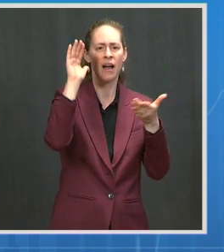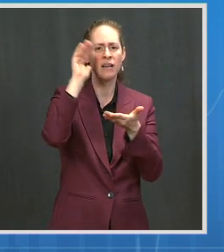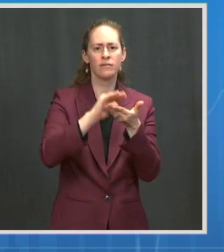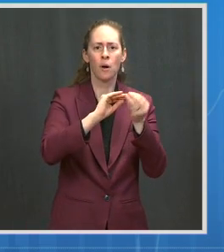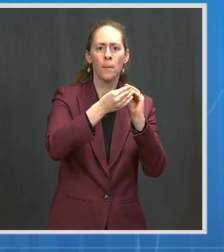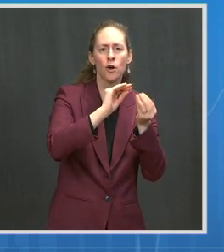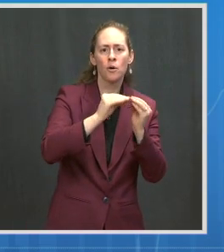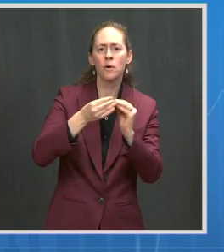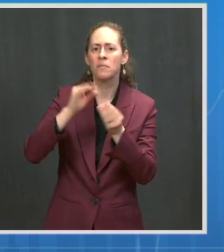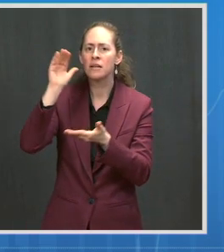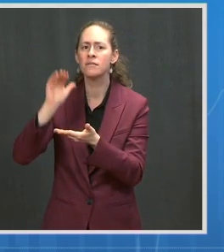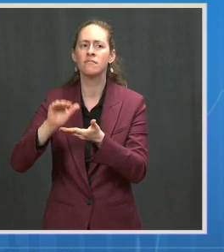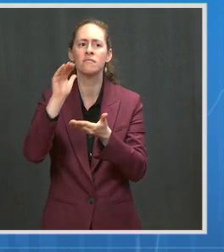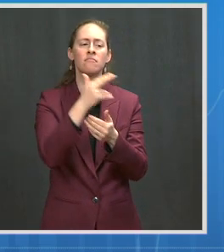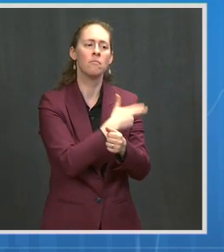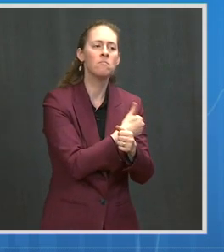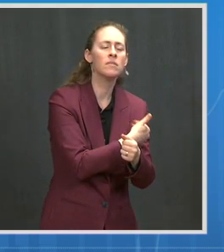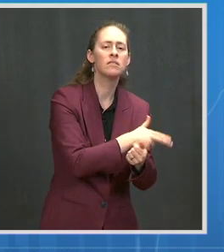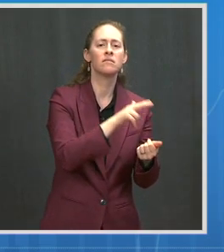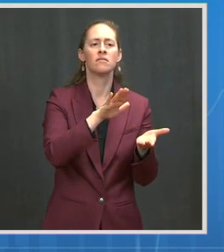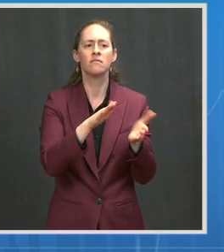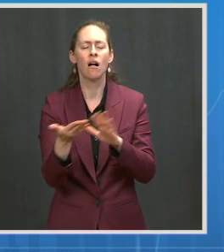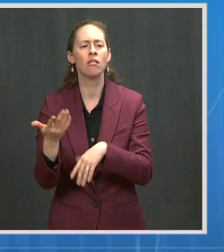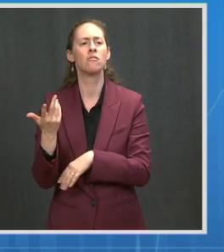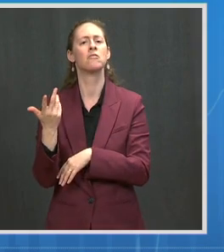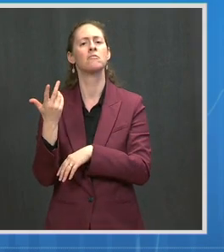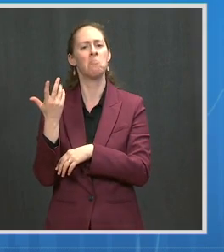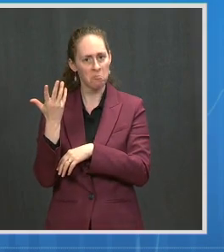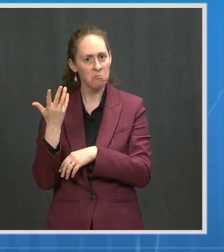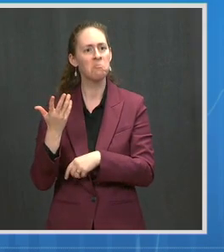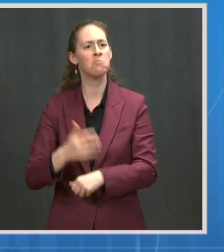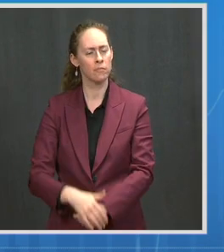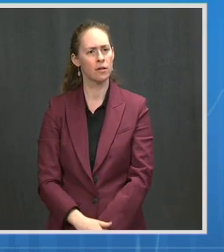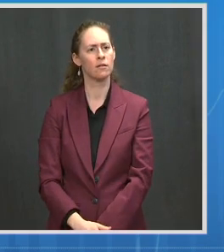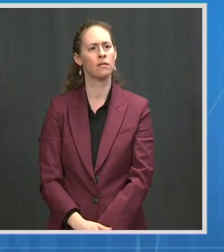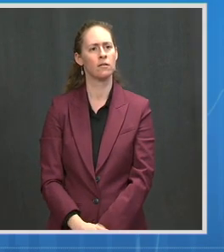And is there any increased worry about breakthrough infections now that everyone started to take off their mask?